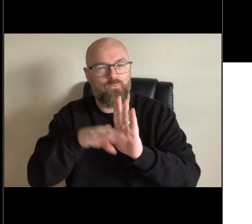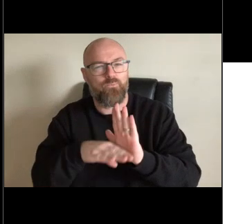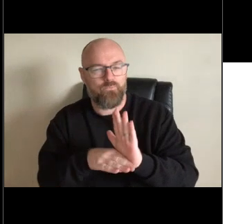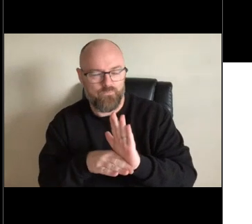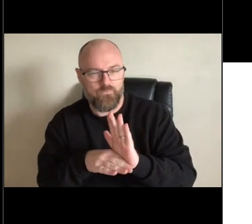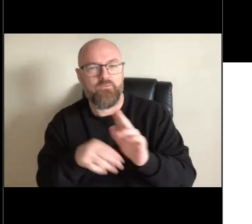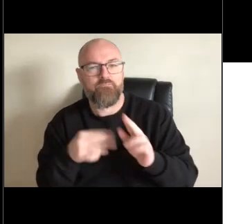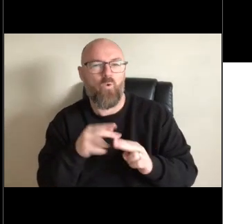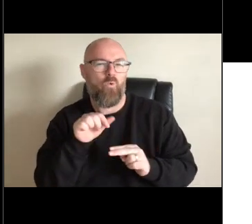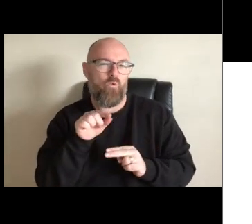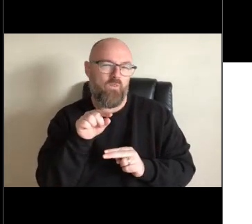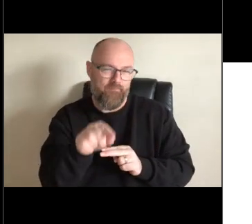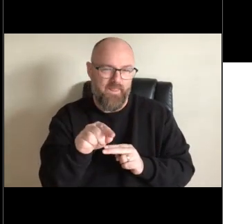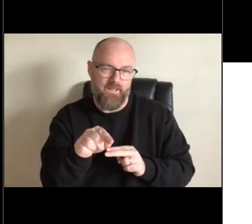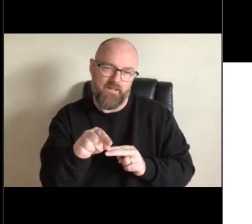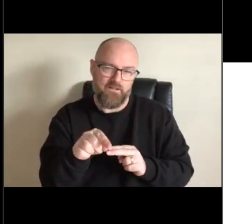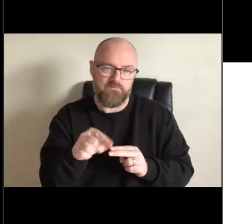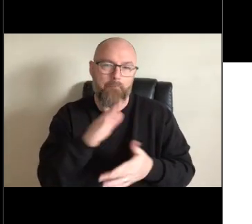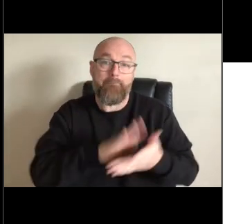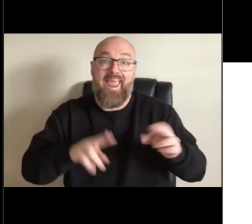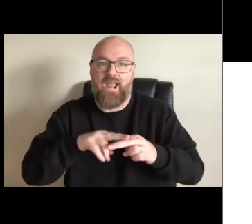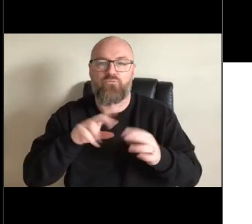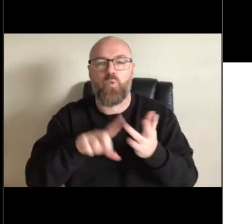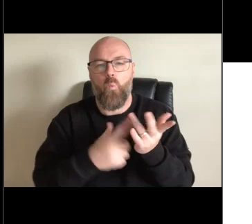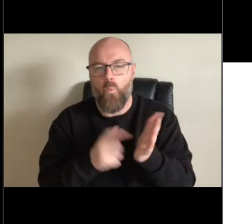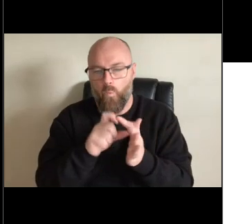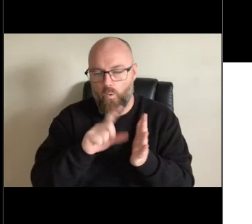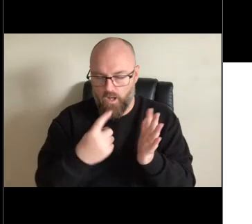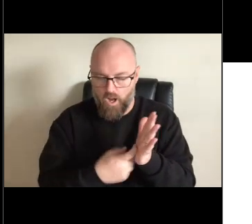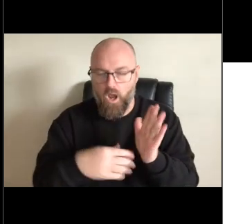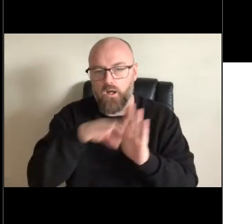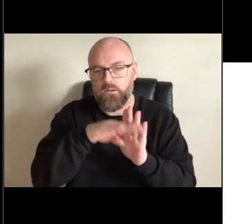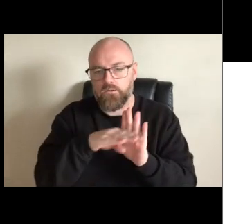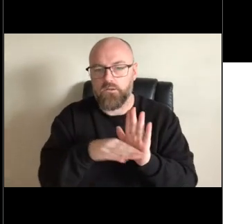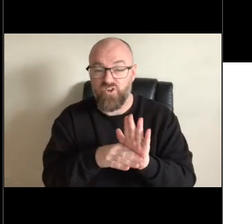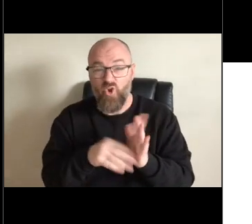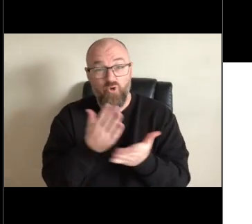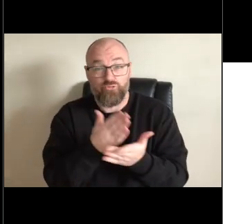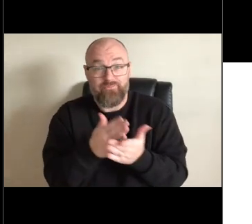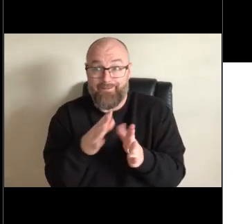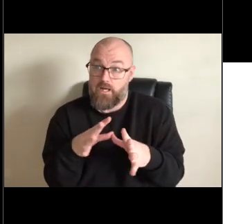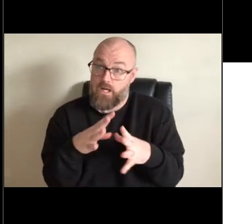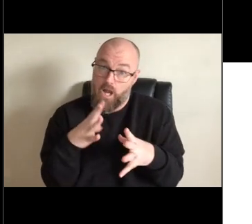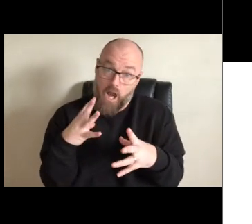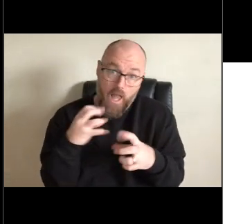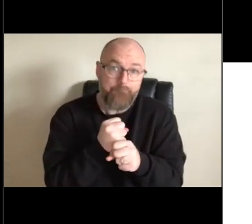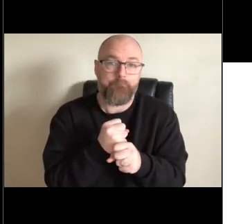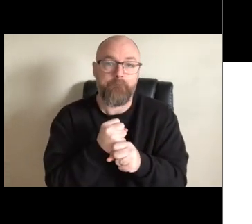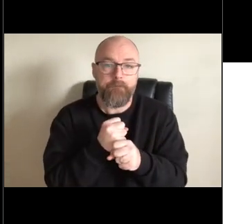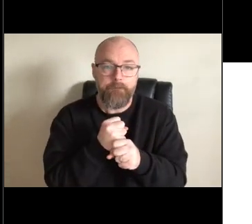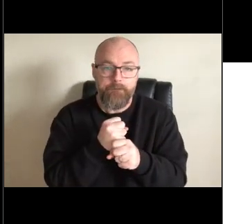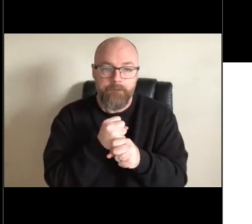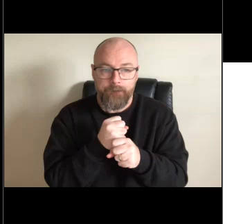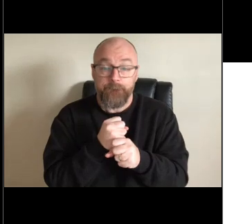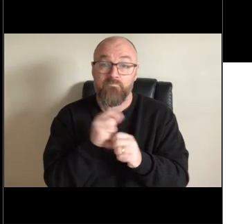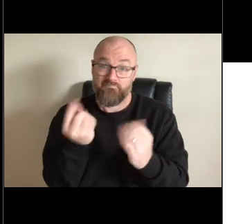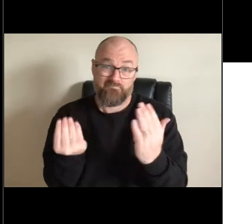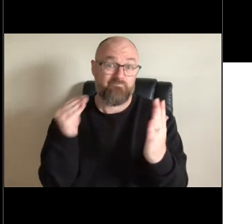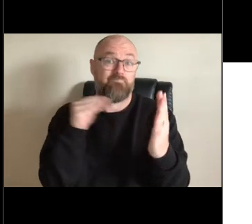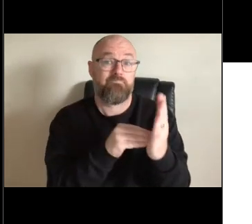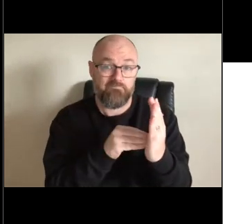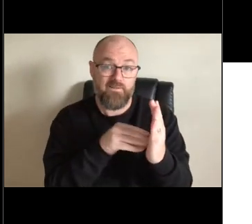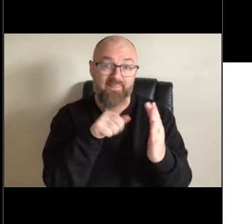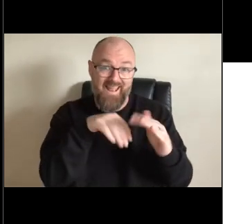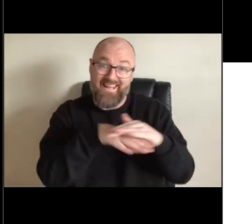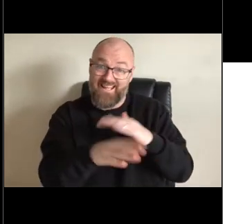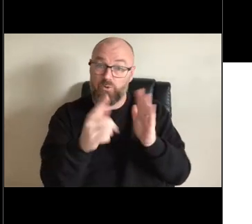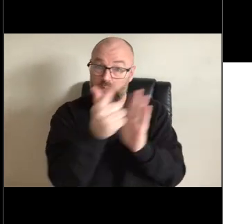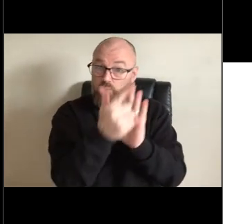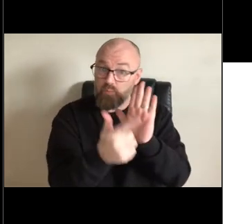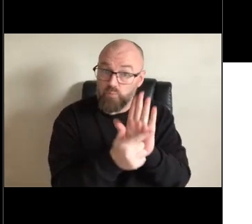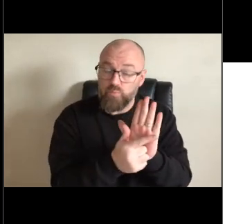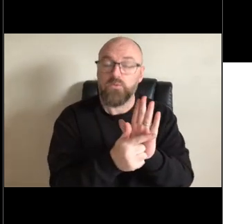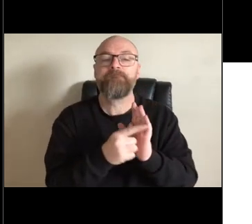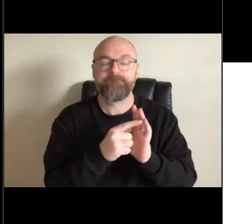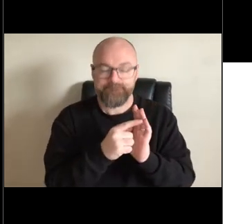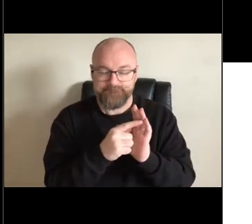parenting orders so I think the thrust of putting that section into the Family Law Act is to try to